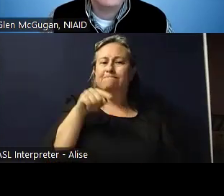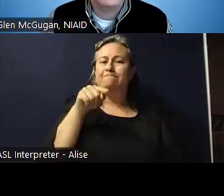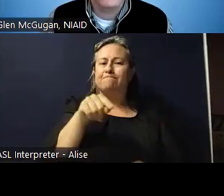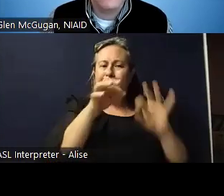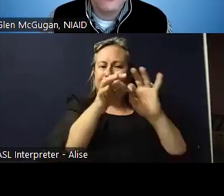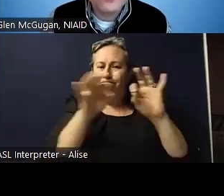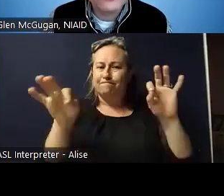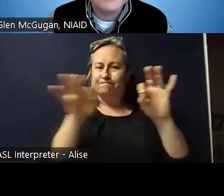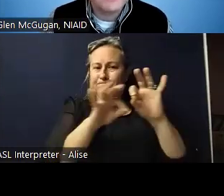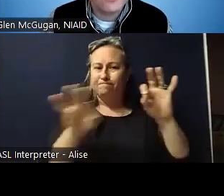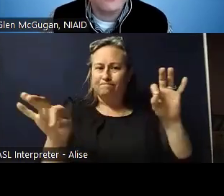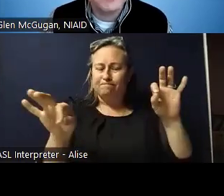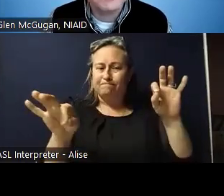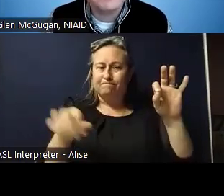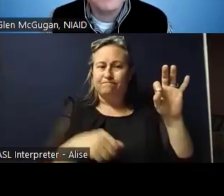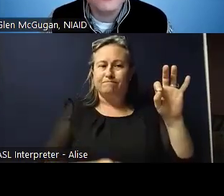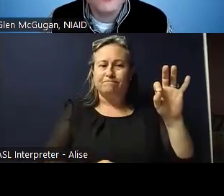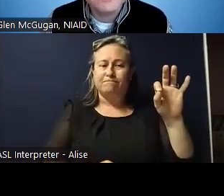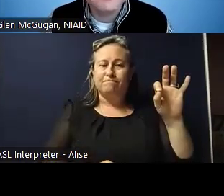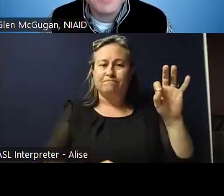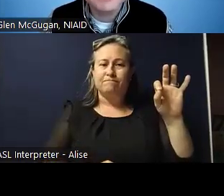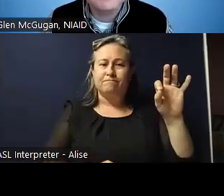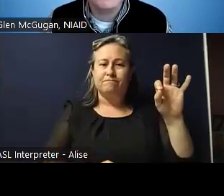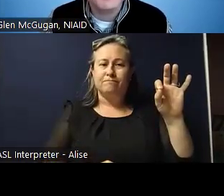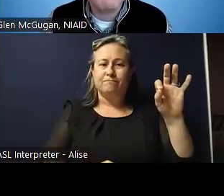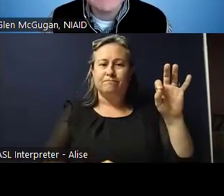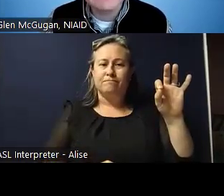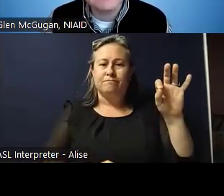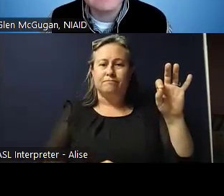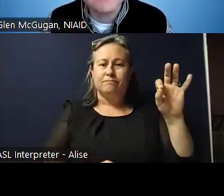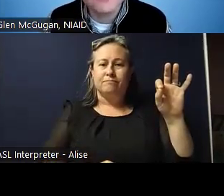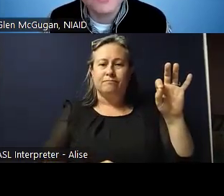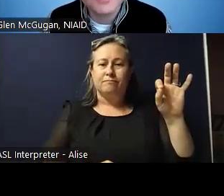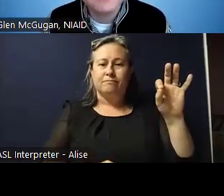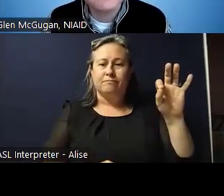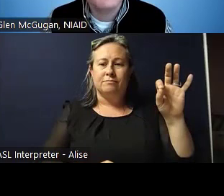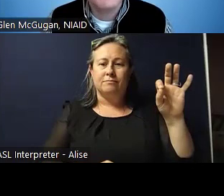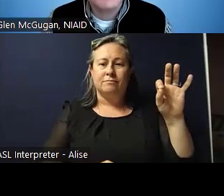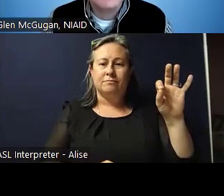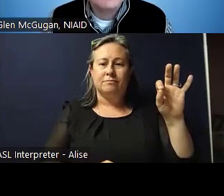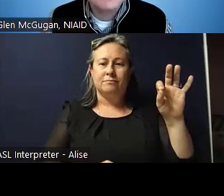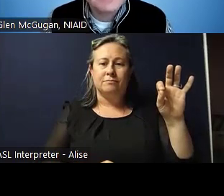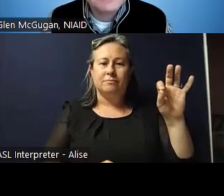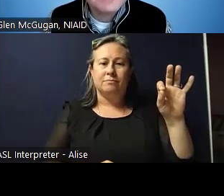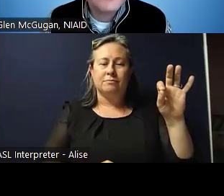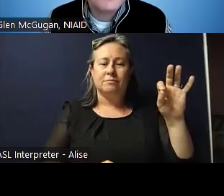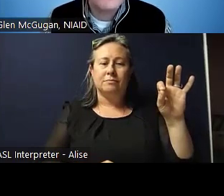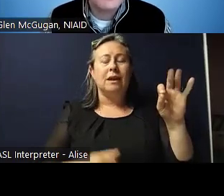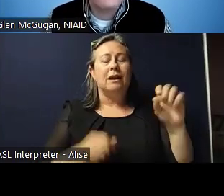are only open to US-based or domestic institutions. Now, I can tell you that whenever